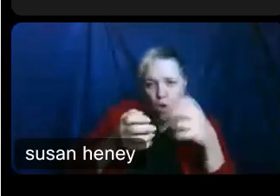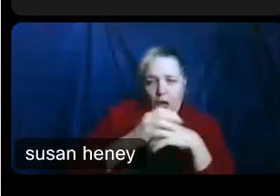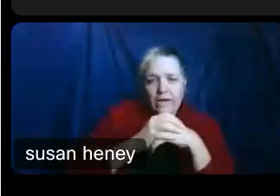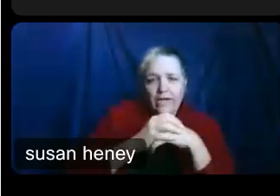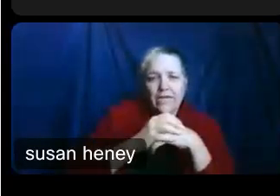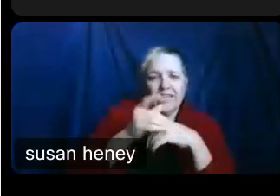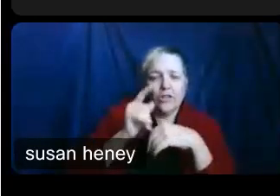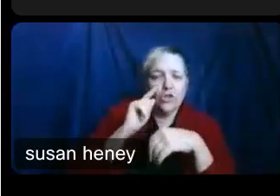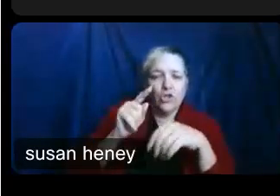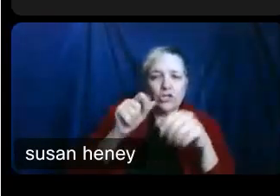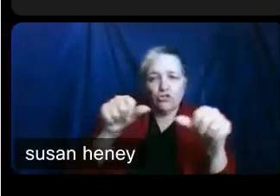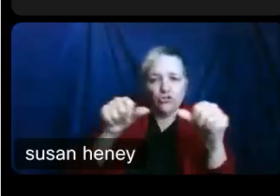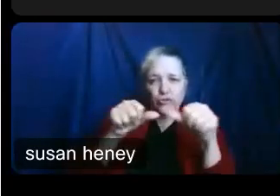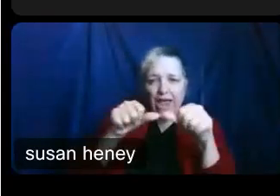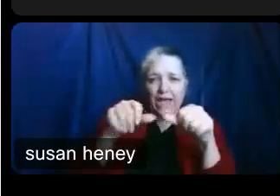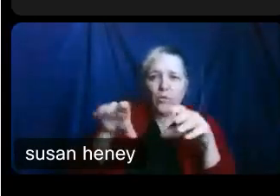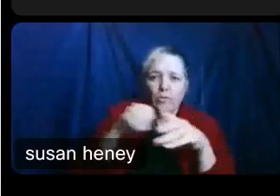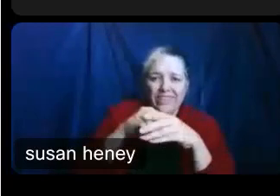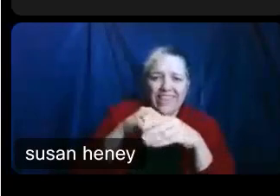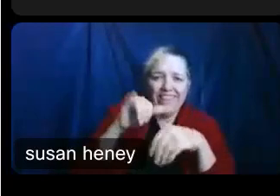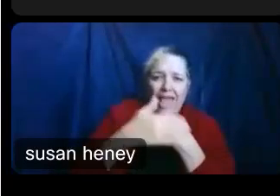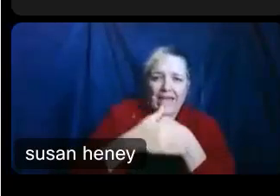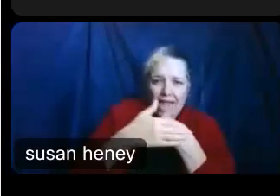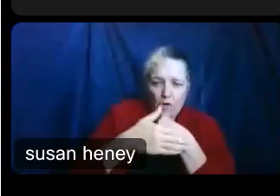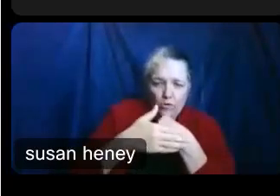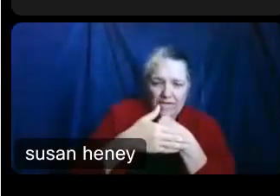and then poverty. The other thing that I wanted to mention is